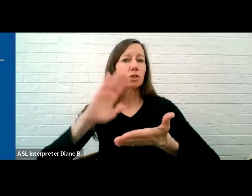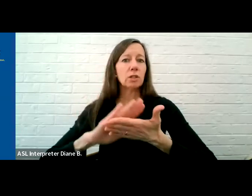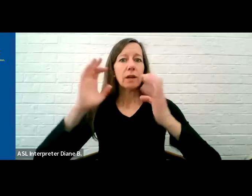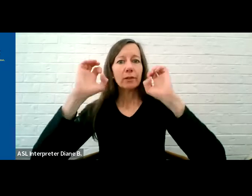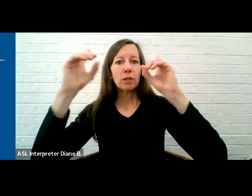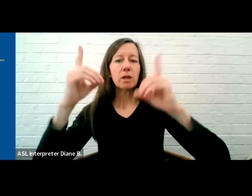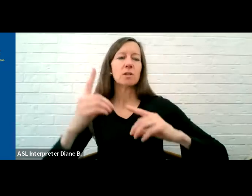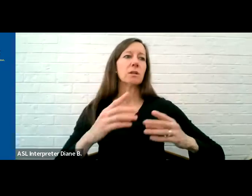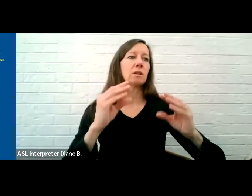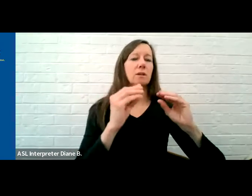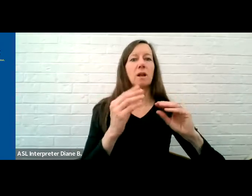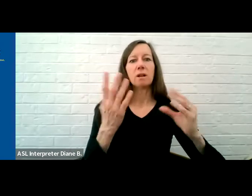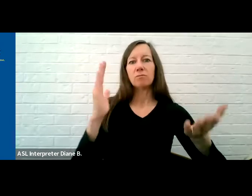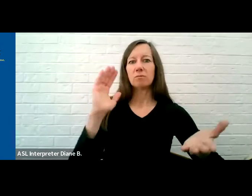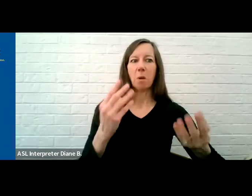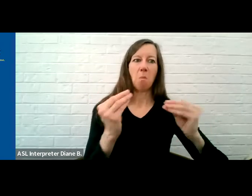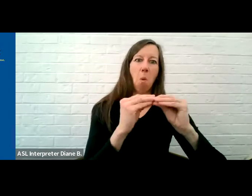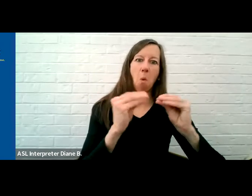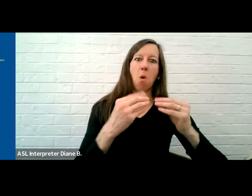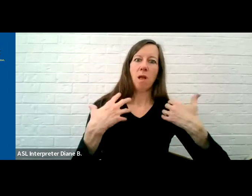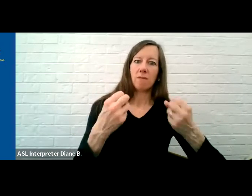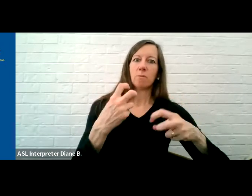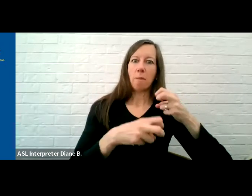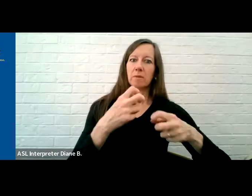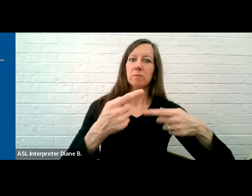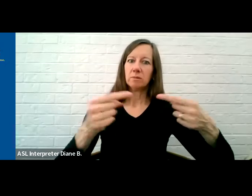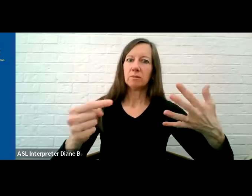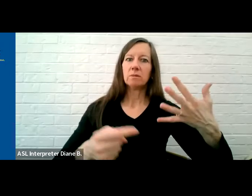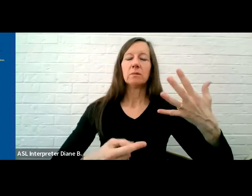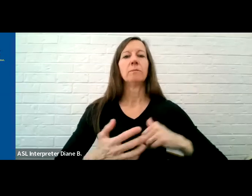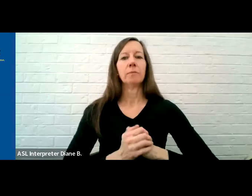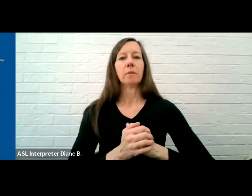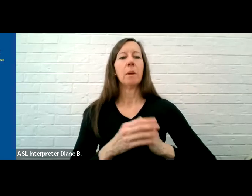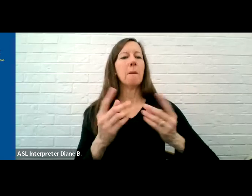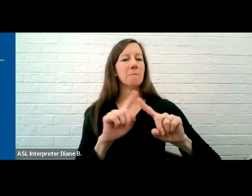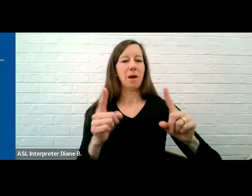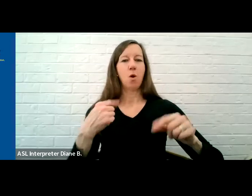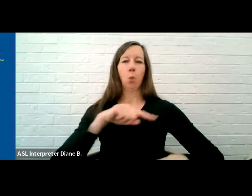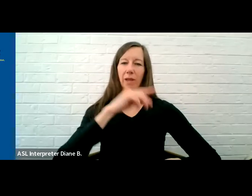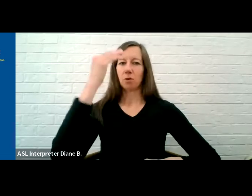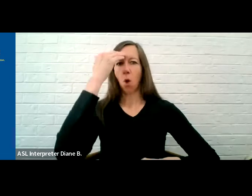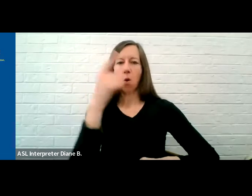But we know here at Acl, and many of you online with us today know that people with Iddd can work.